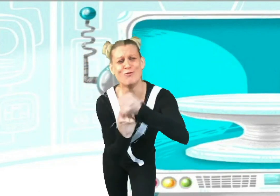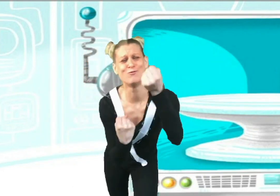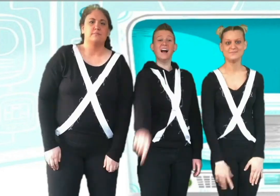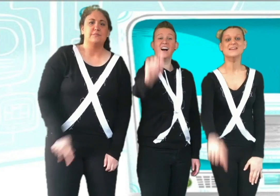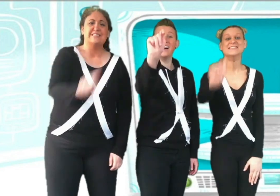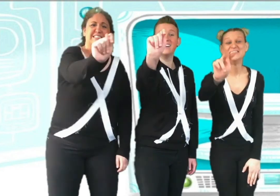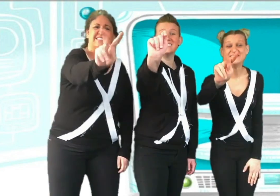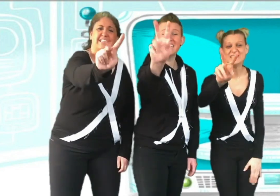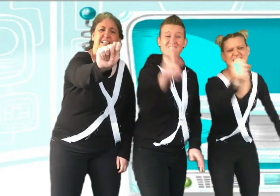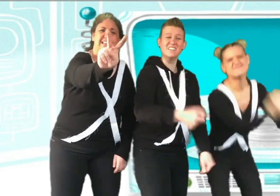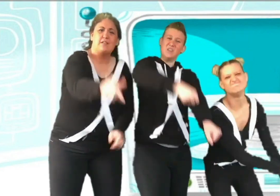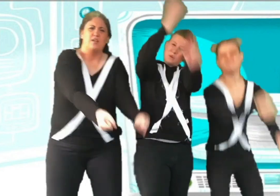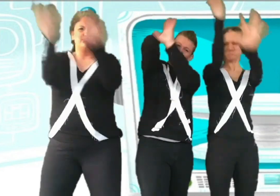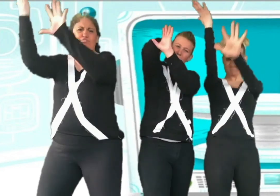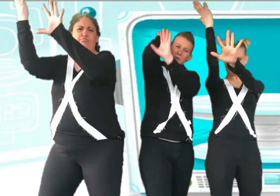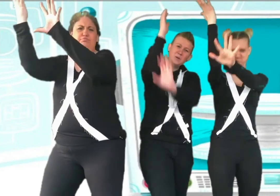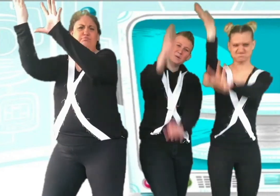Go throw your TV set away,